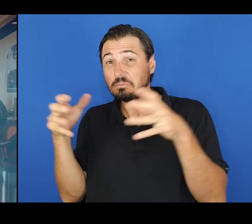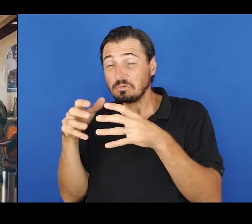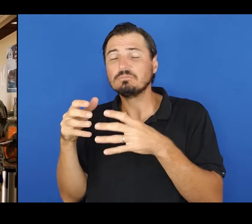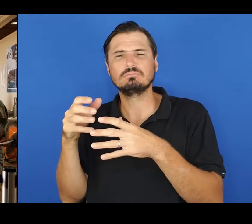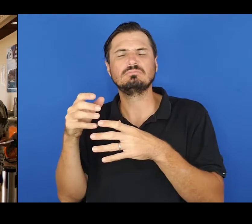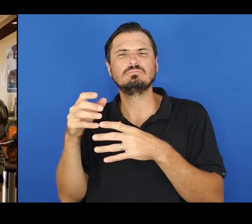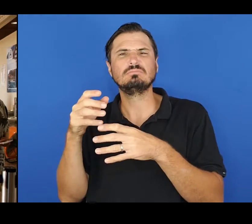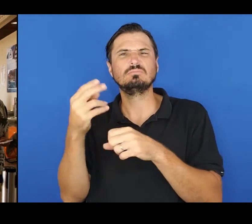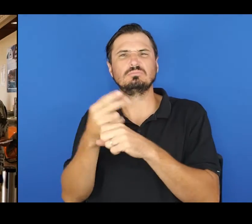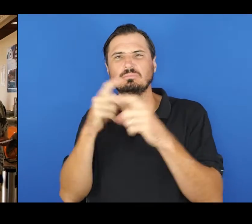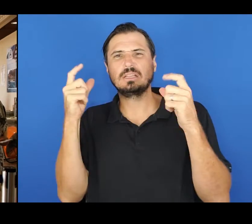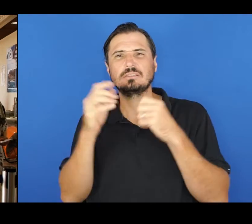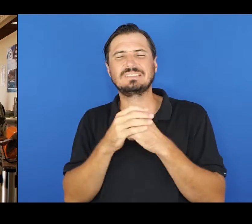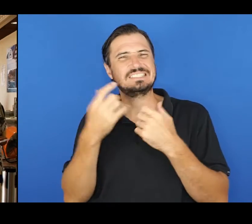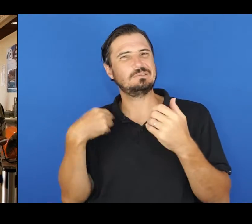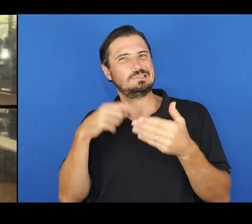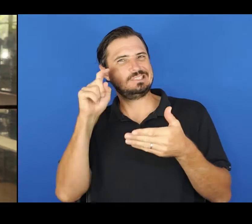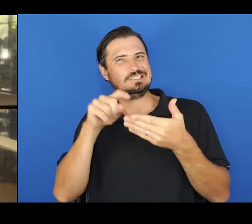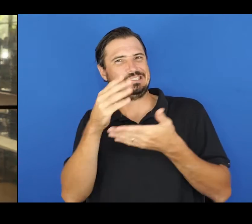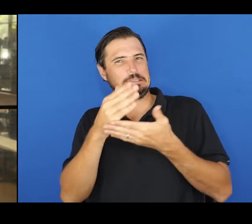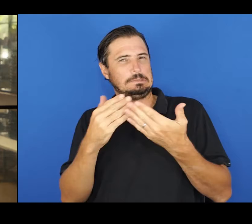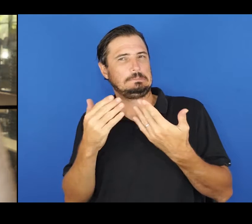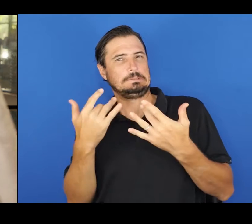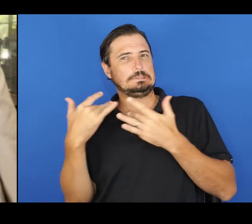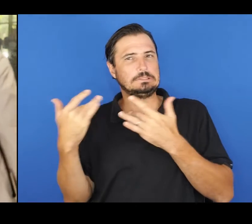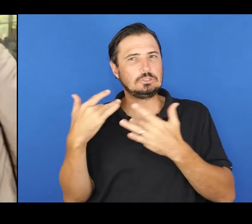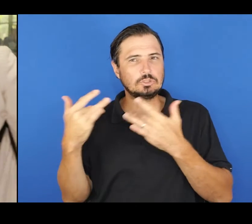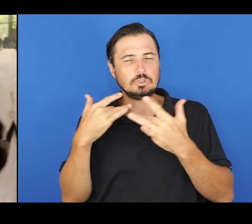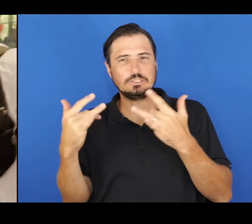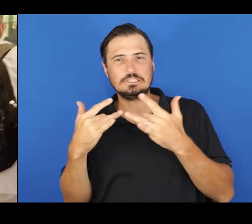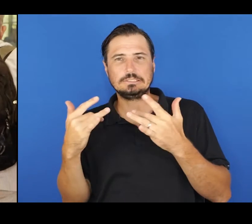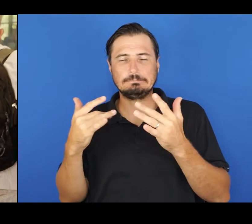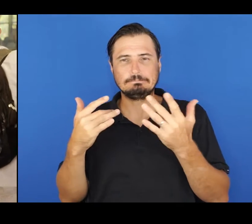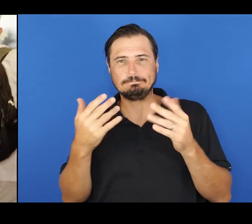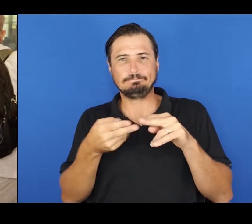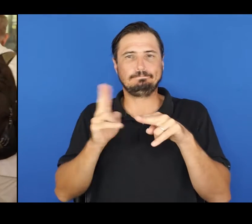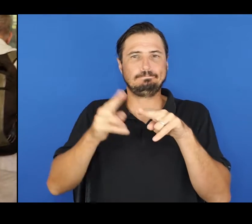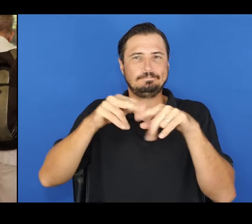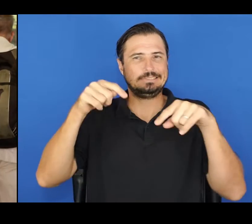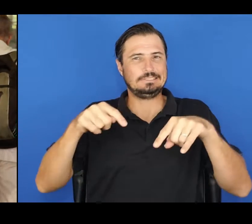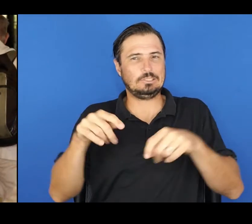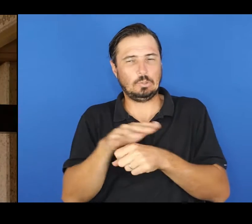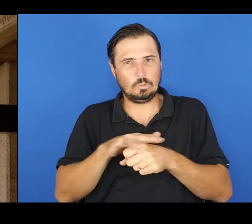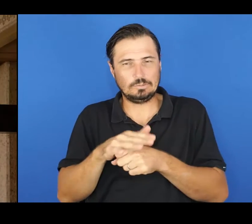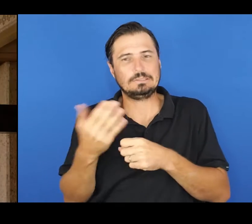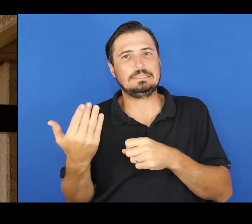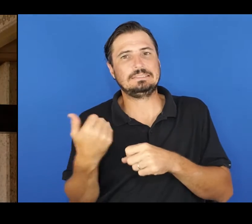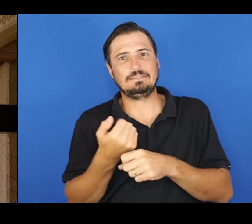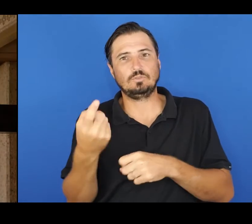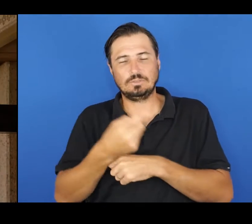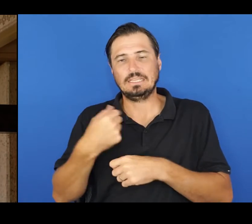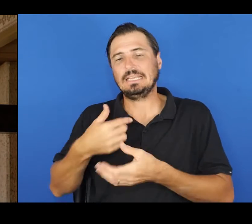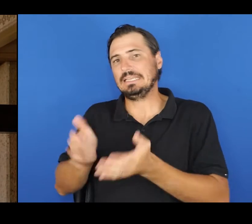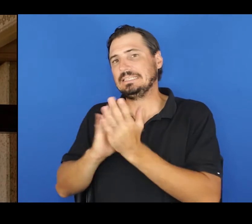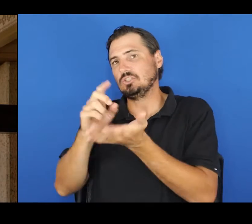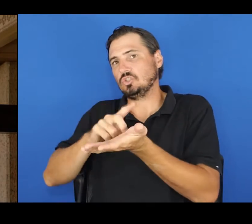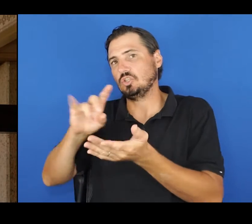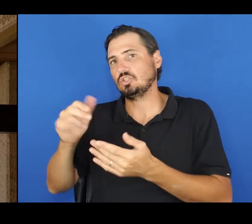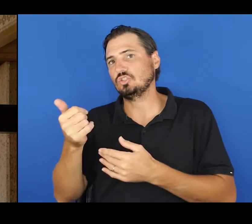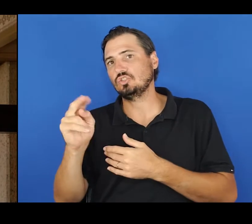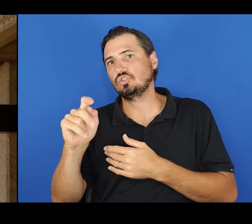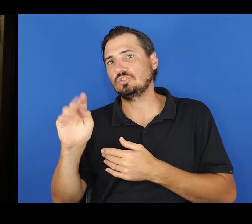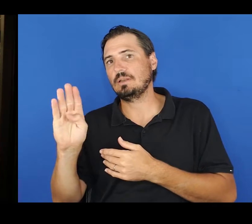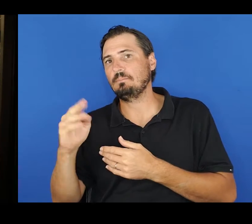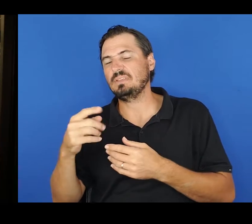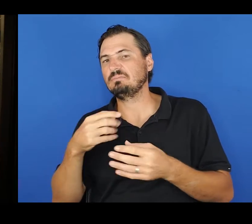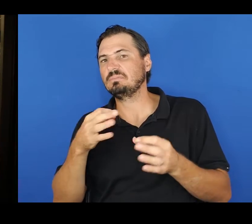We have seen some disturbing trends locally in the past couple of days, and I have asked our District Health Officer, Dr. Janet Berreman, to provide more details.